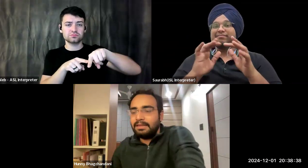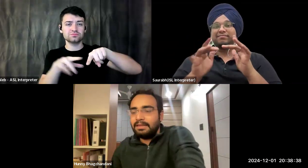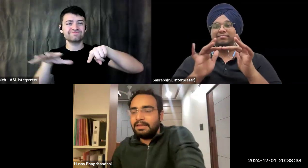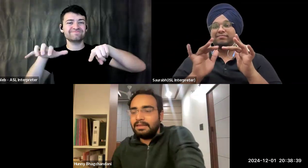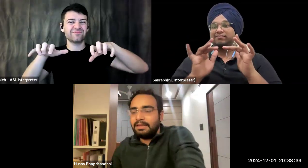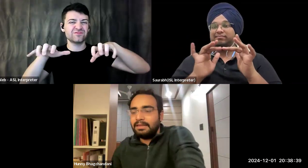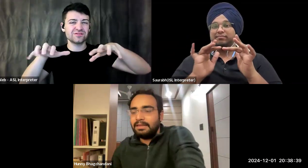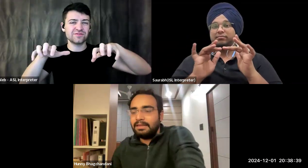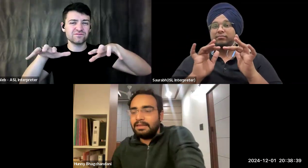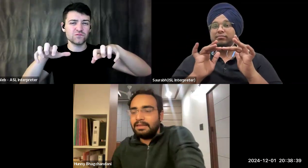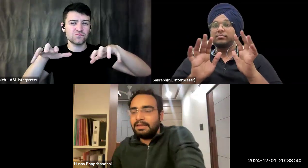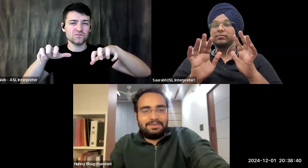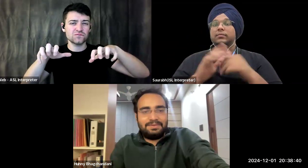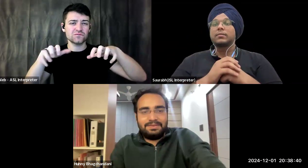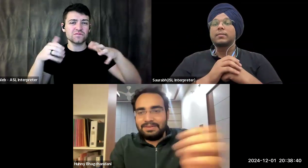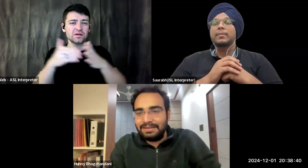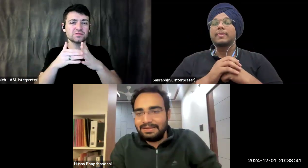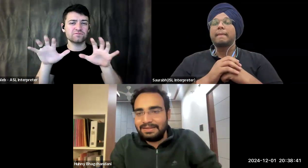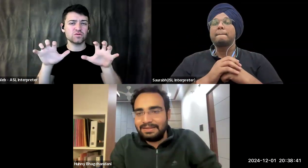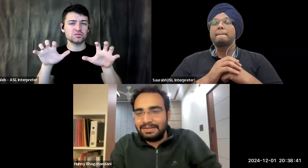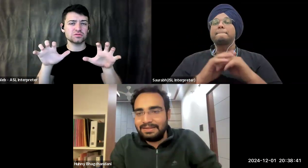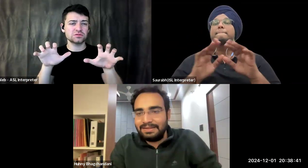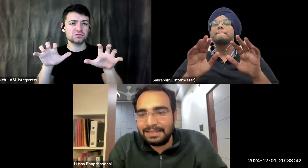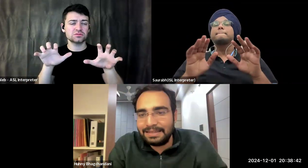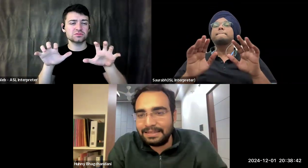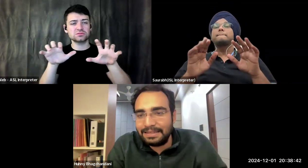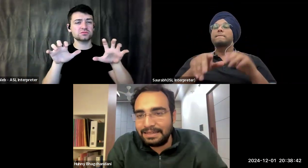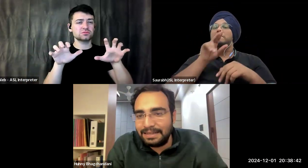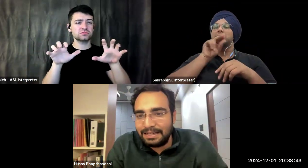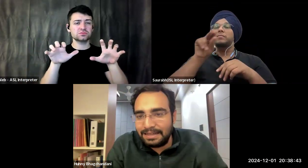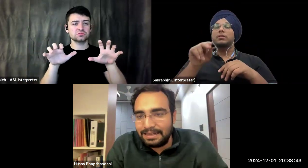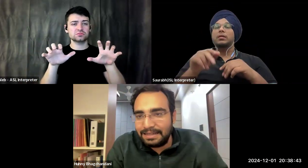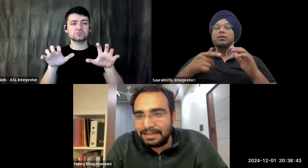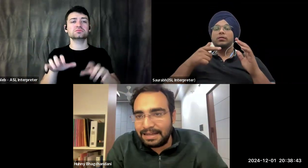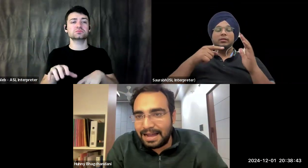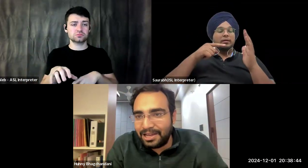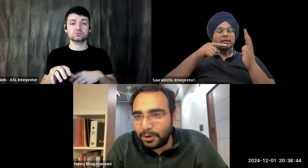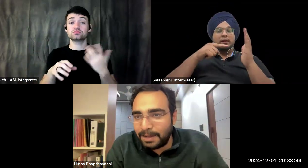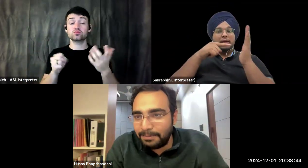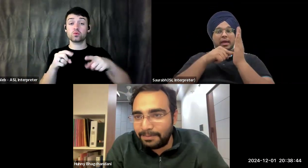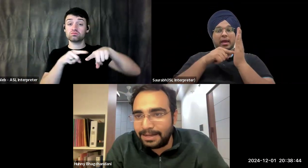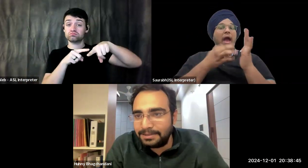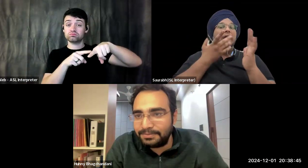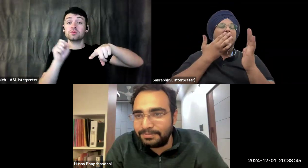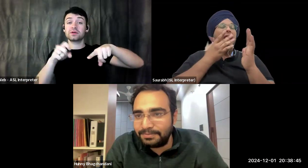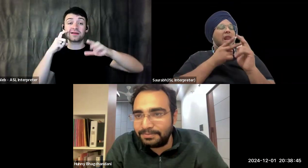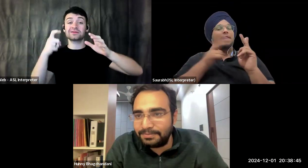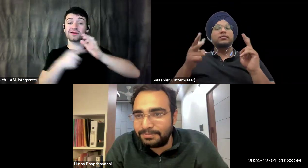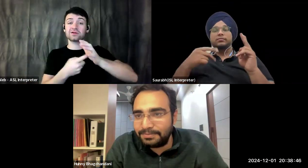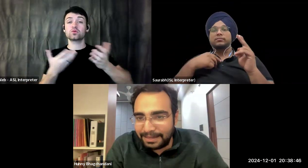the glasses i cannot able to find what color is in front of me.